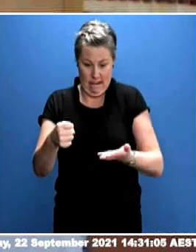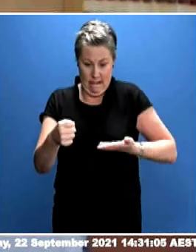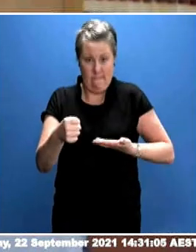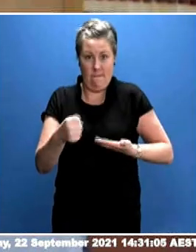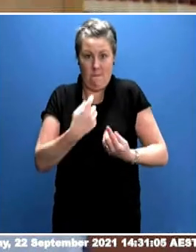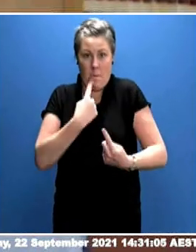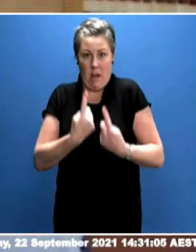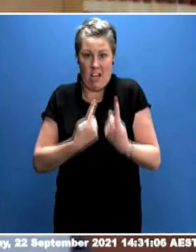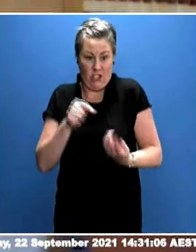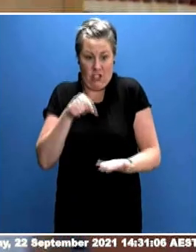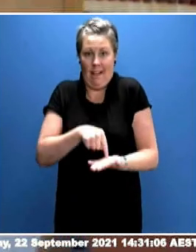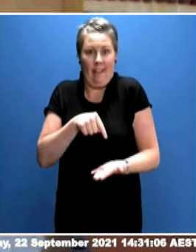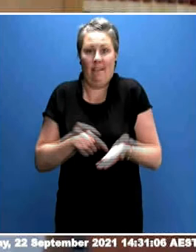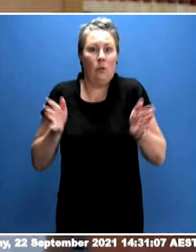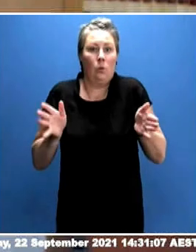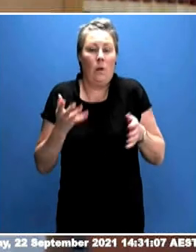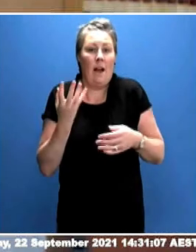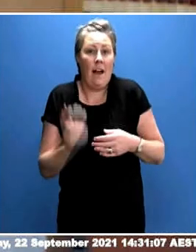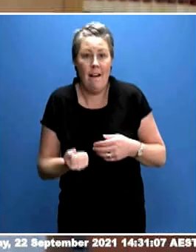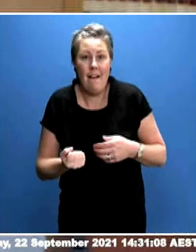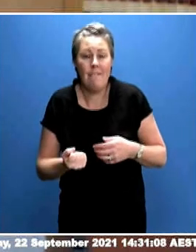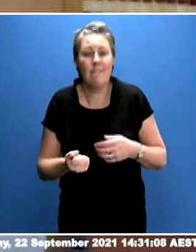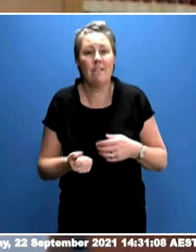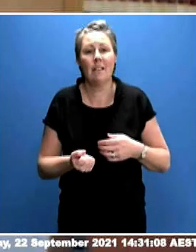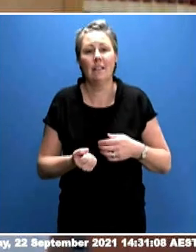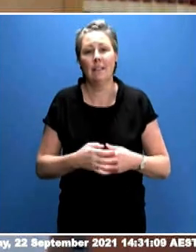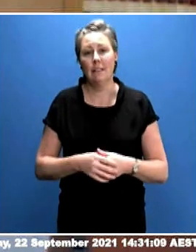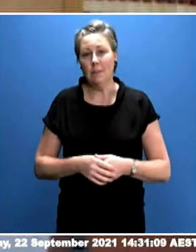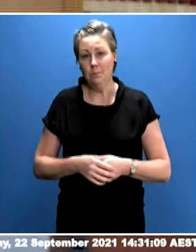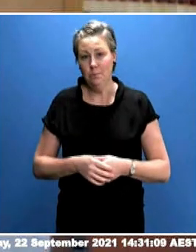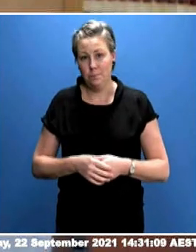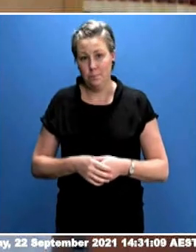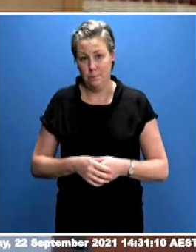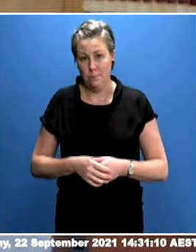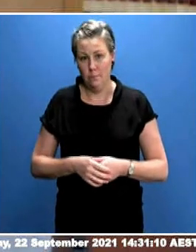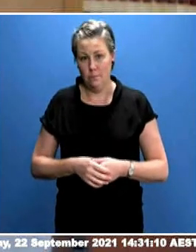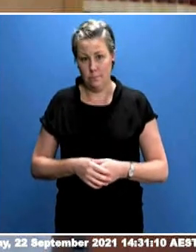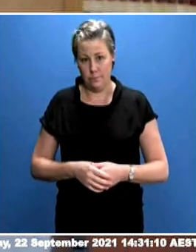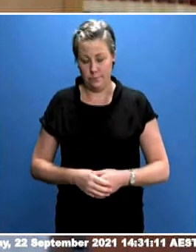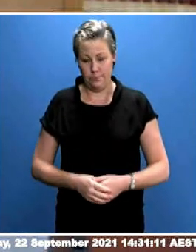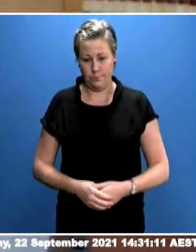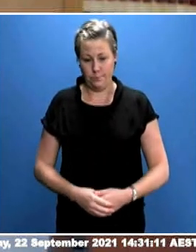information has both changed over the years, and also the criteria that the WA